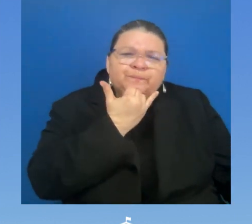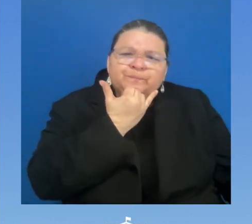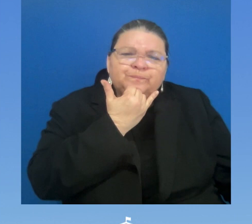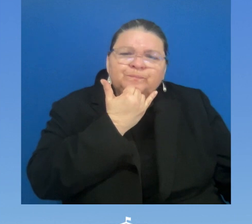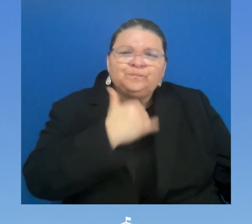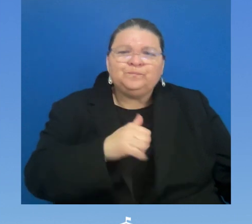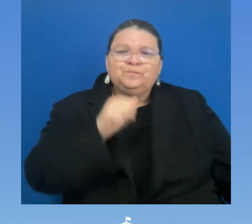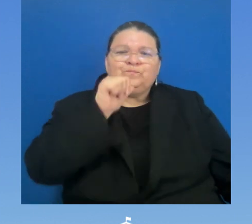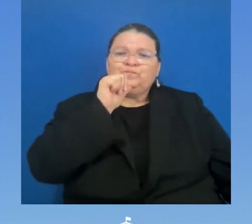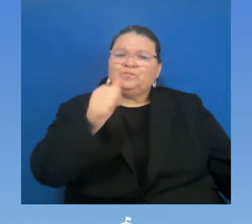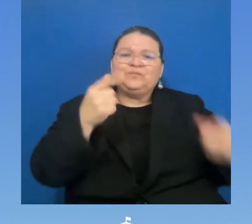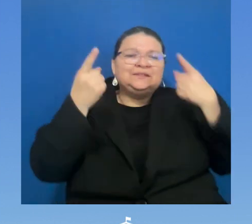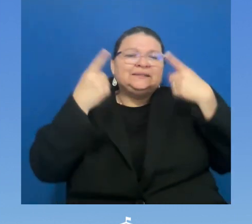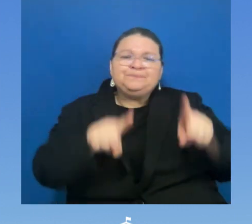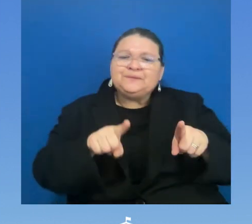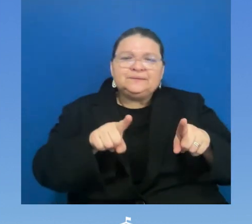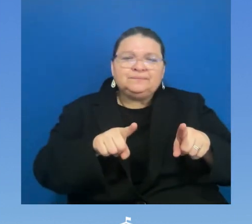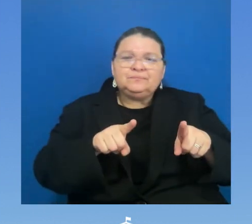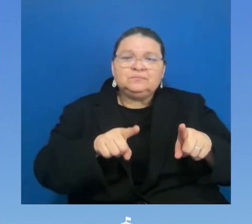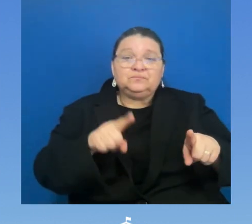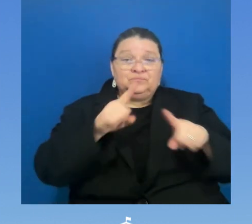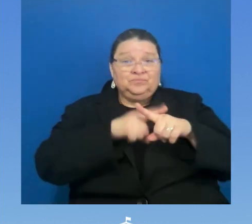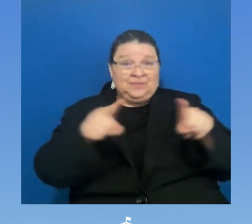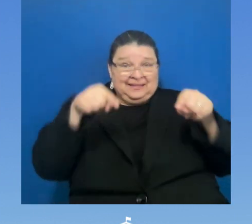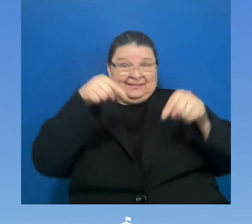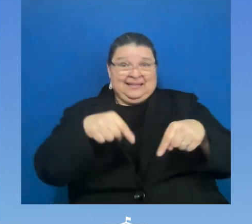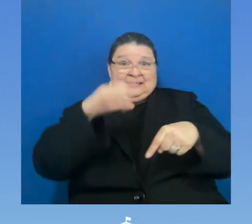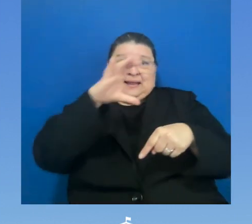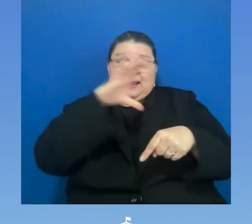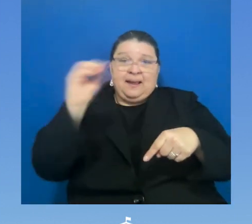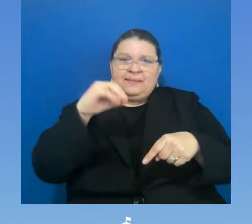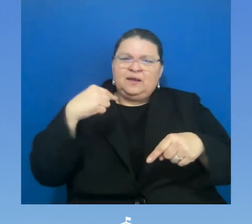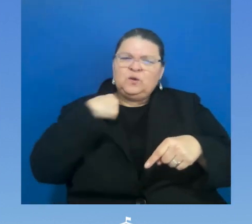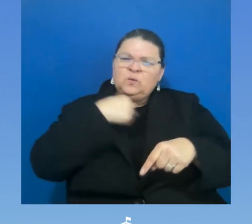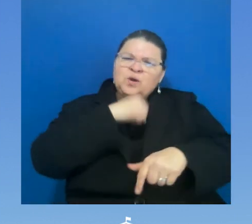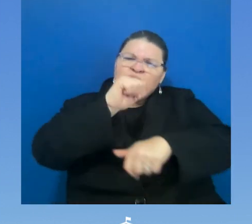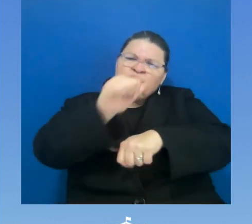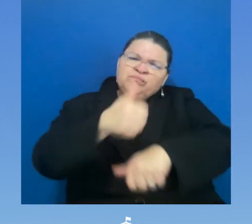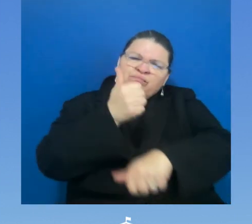This company was founded 53 three years ago by a husband, wife, Team Don and Doris Fisher.